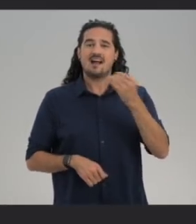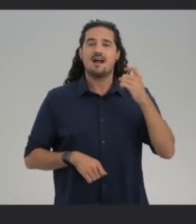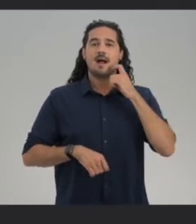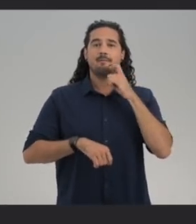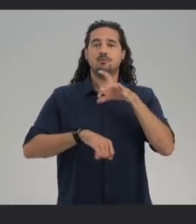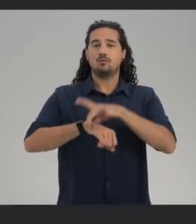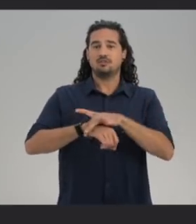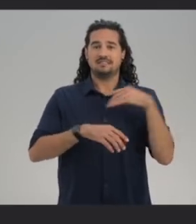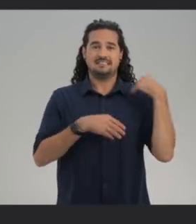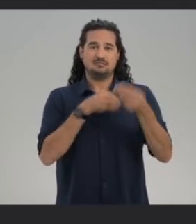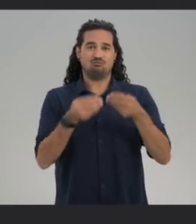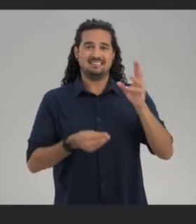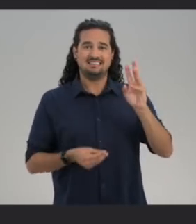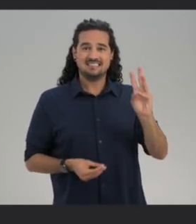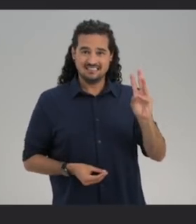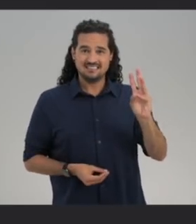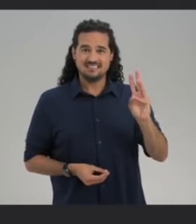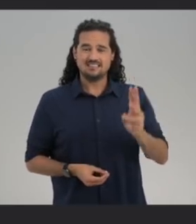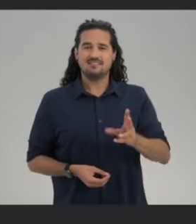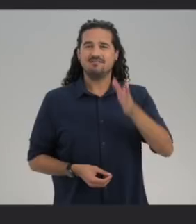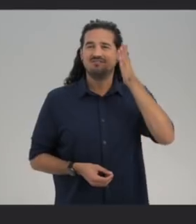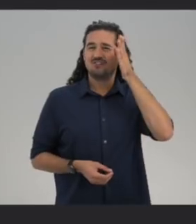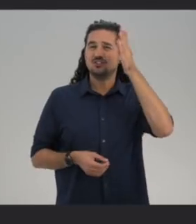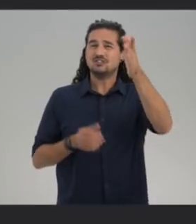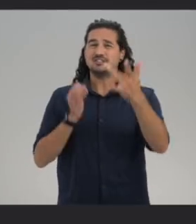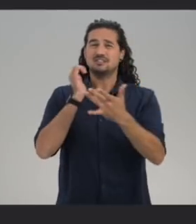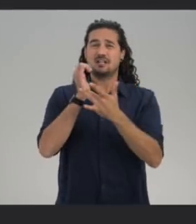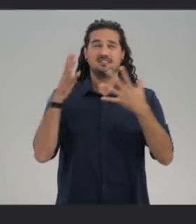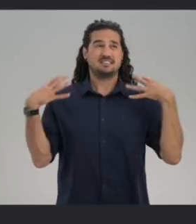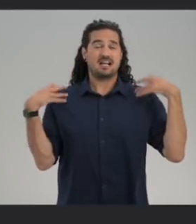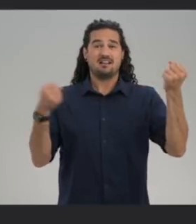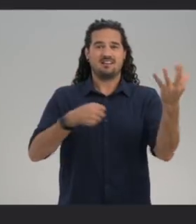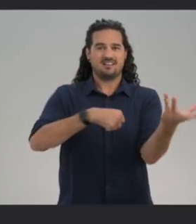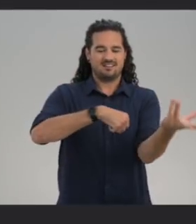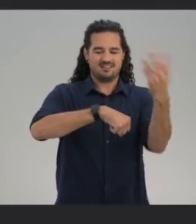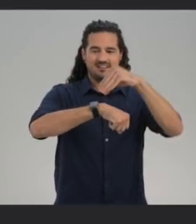and Apple Watch Series 6, putting the future of health on your wrist.